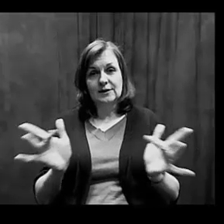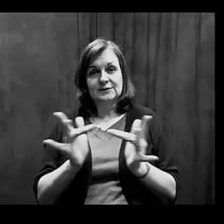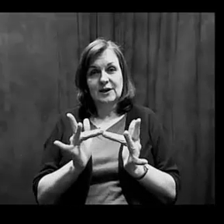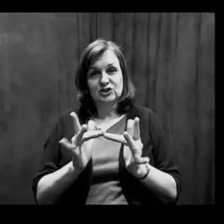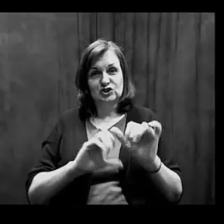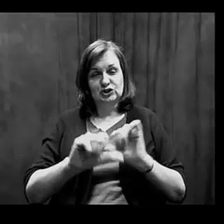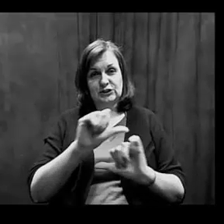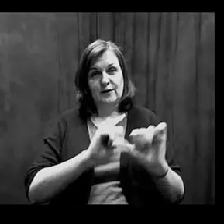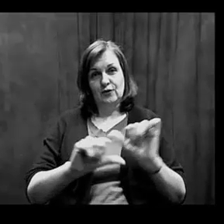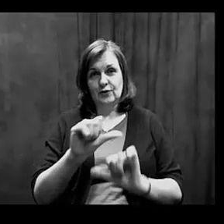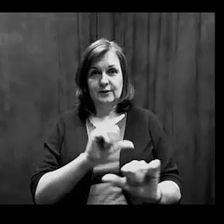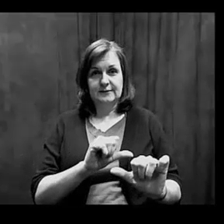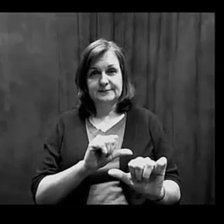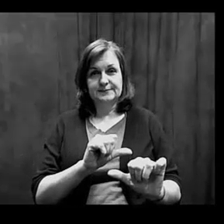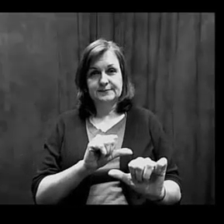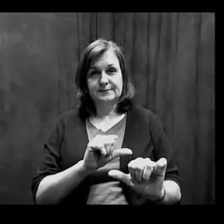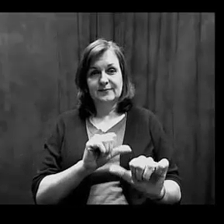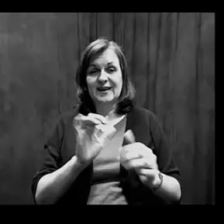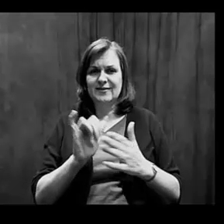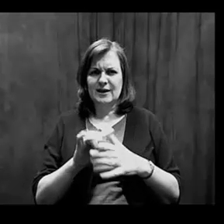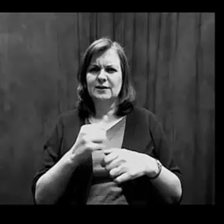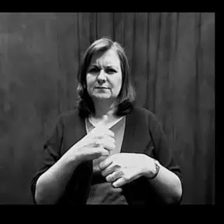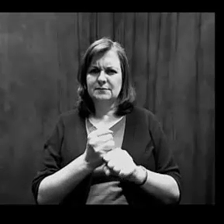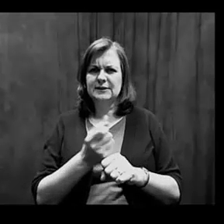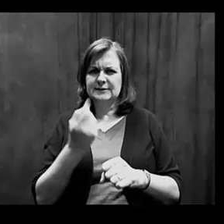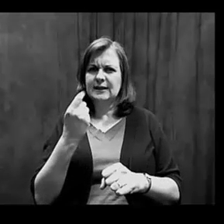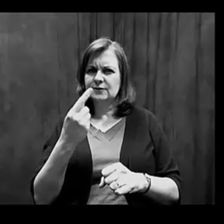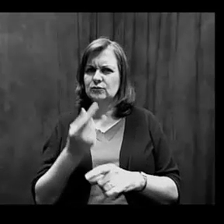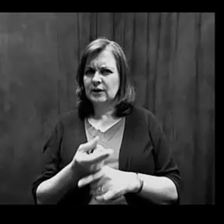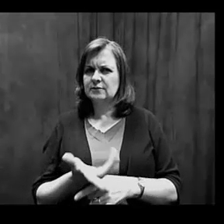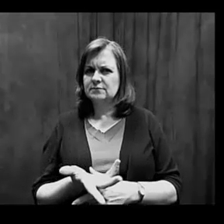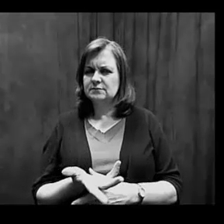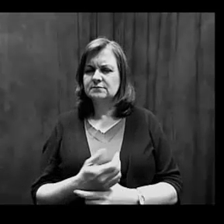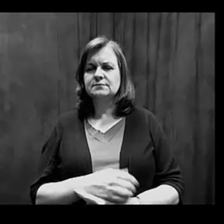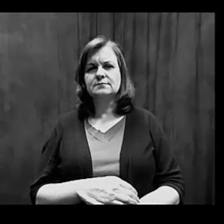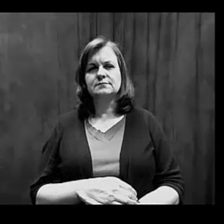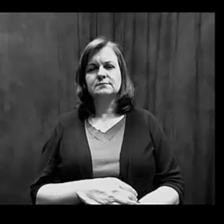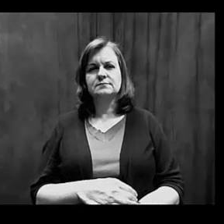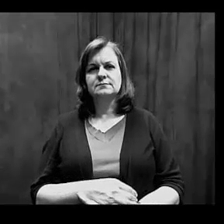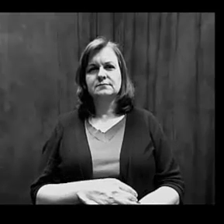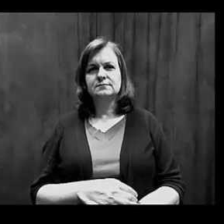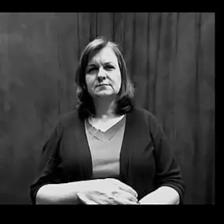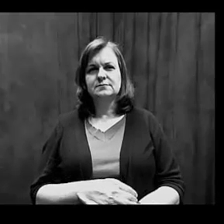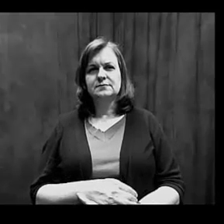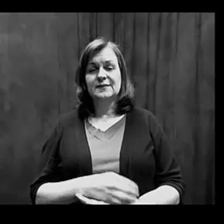want to touch other cells this should make sense to you